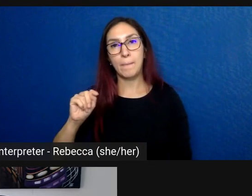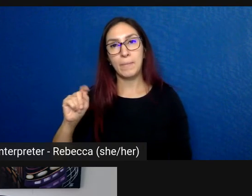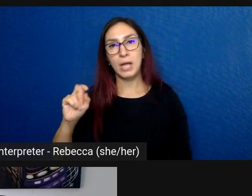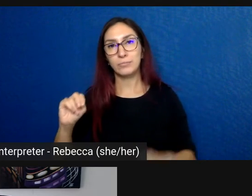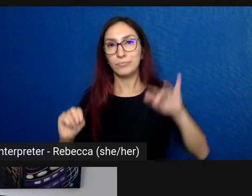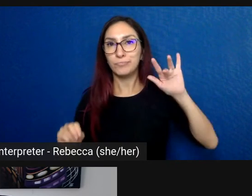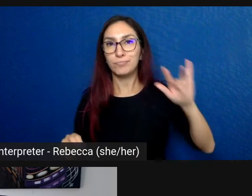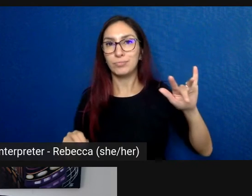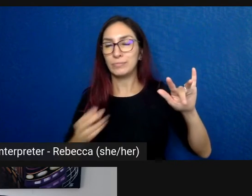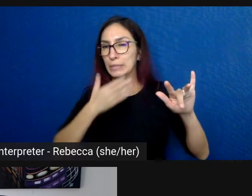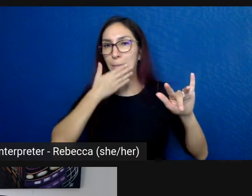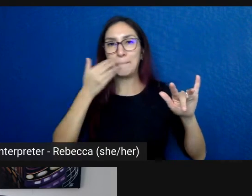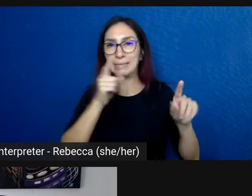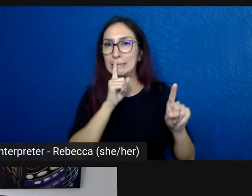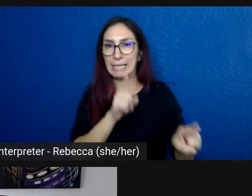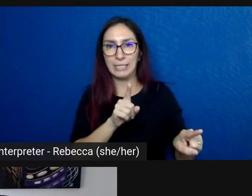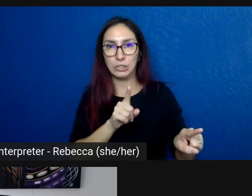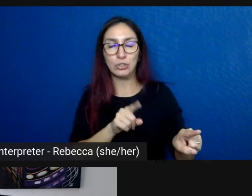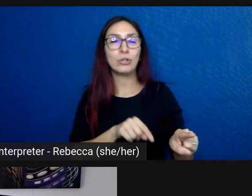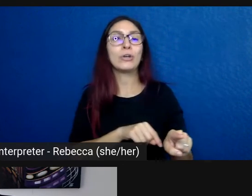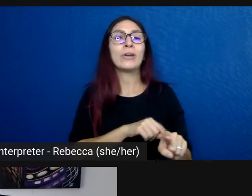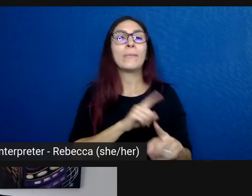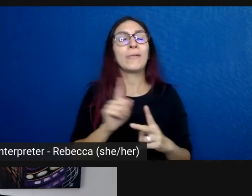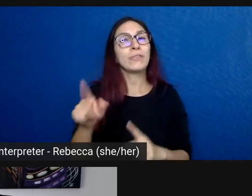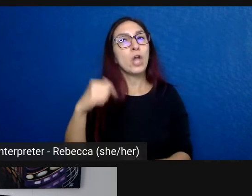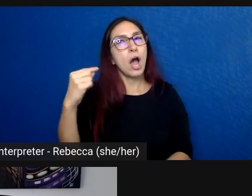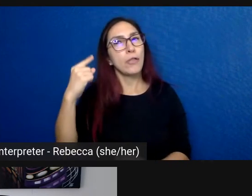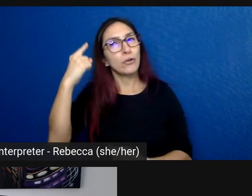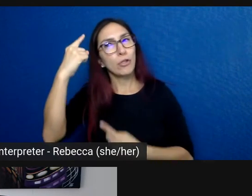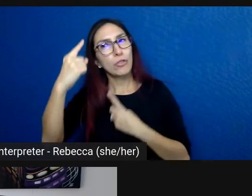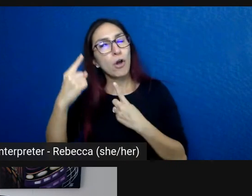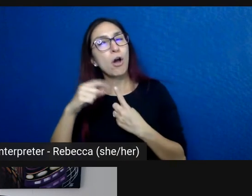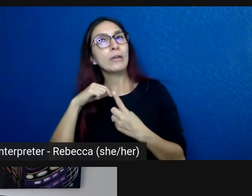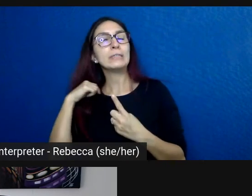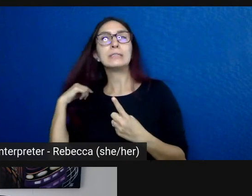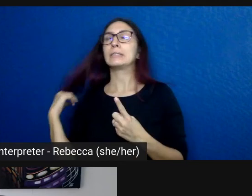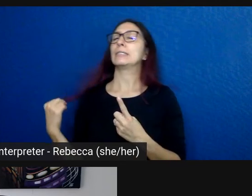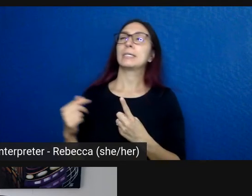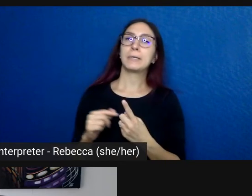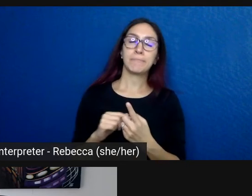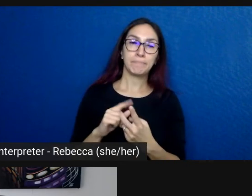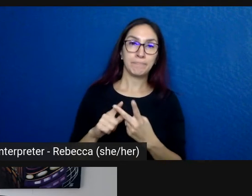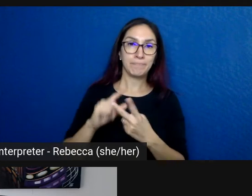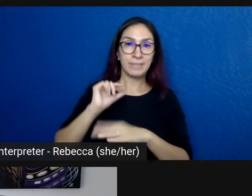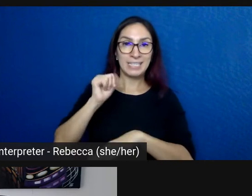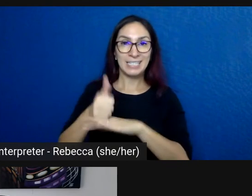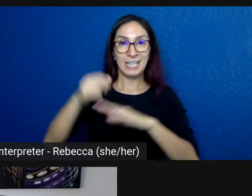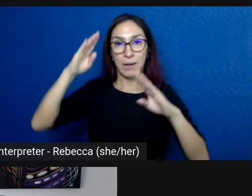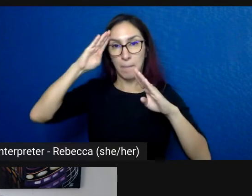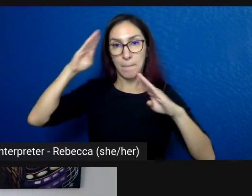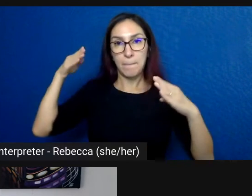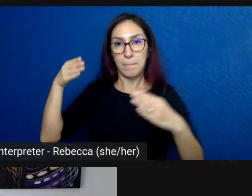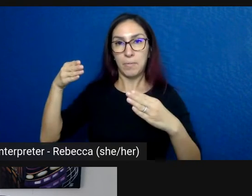Then the other thought I have is setting focus in the modal lots